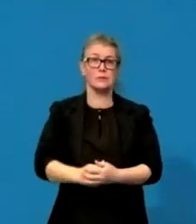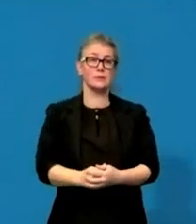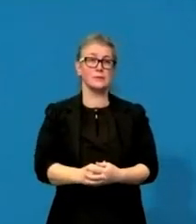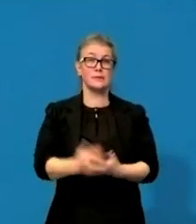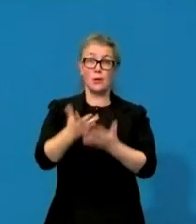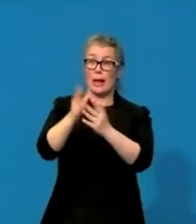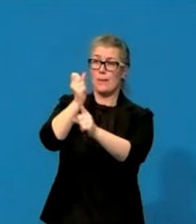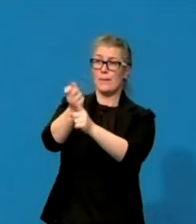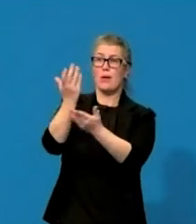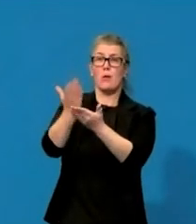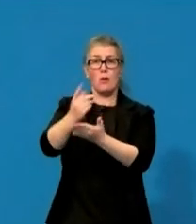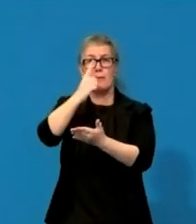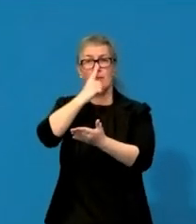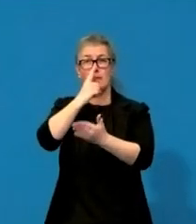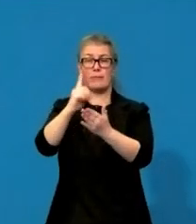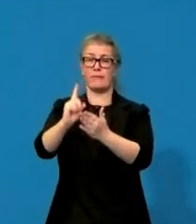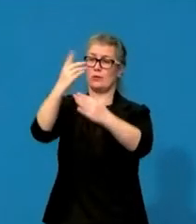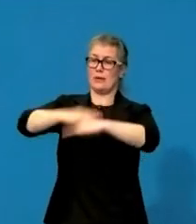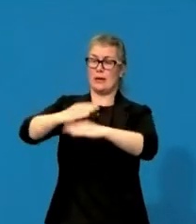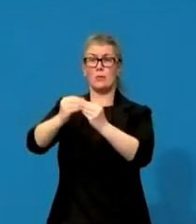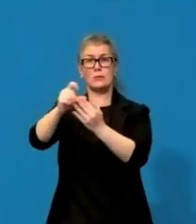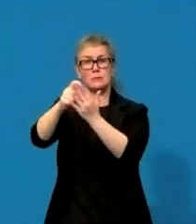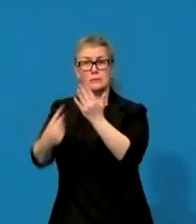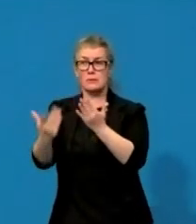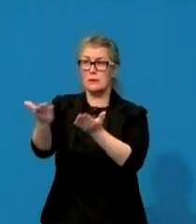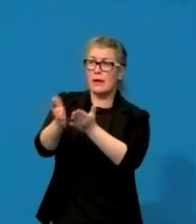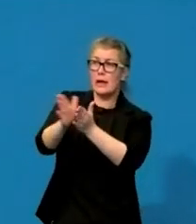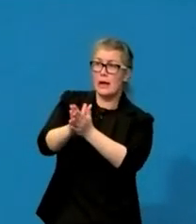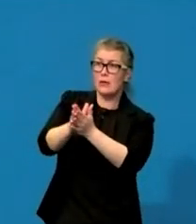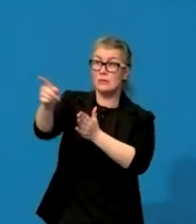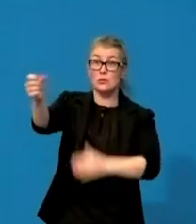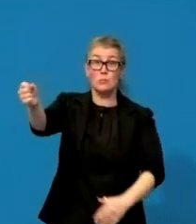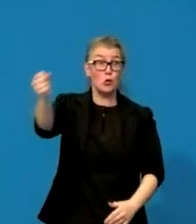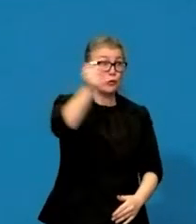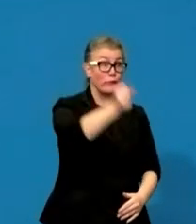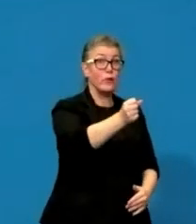to move away from their home country to receive NDIS services and supports.